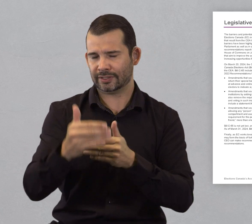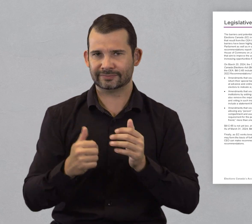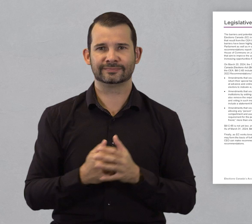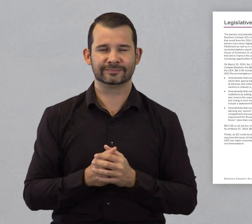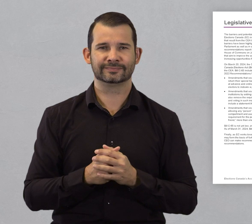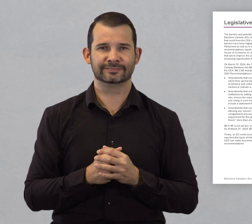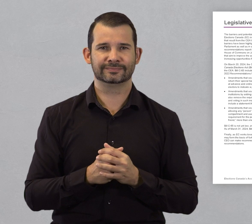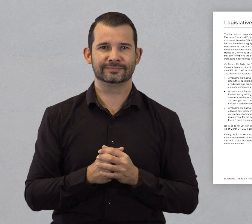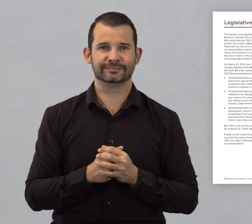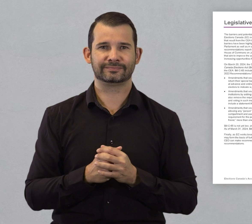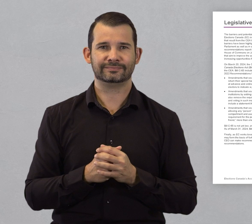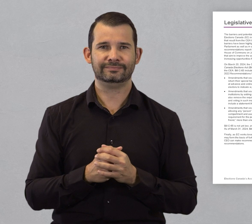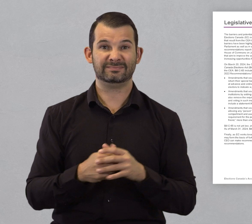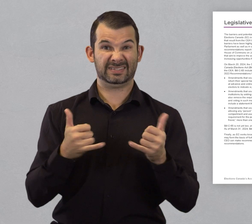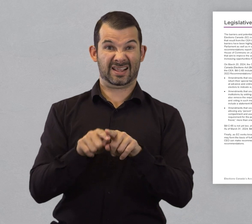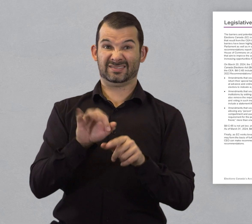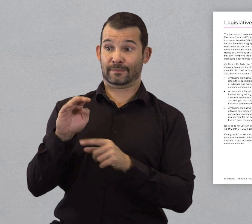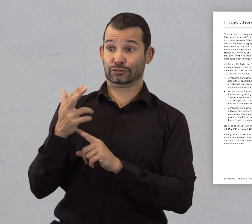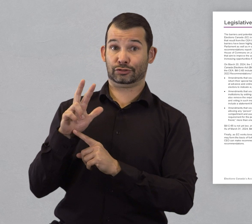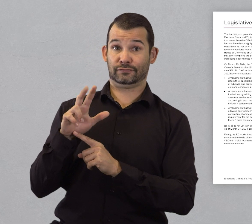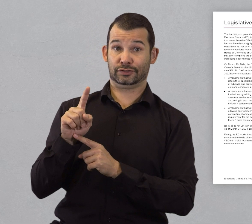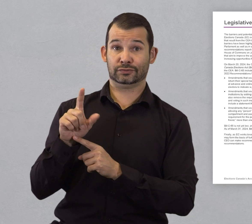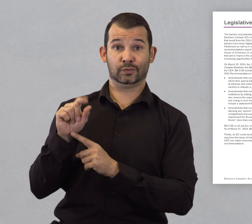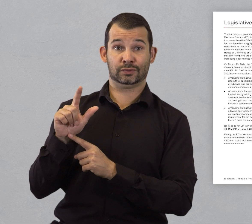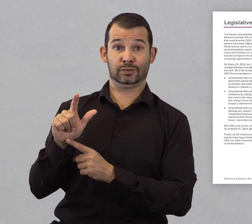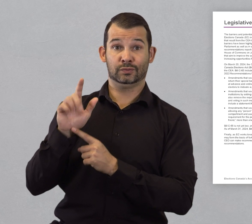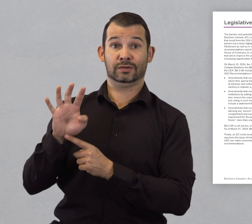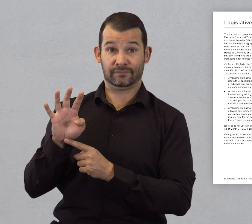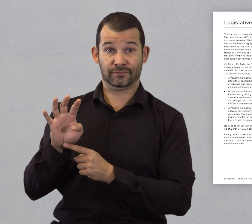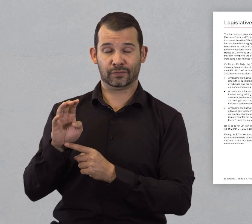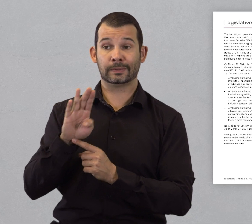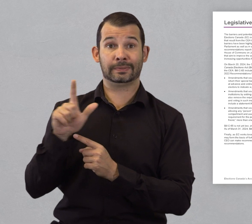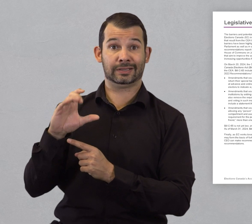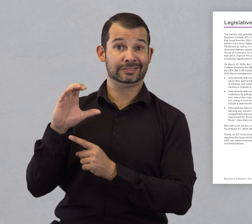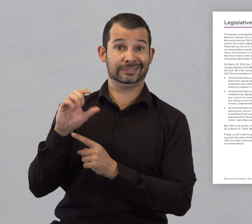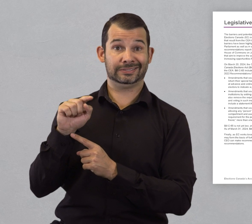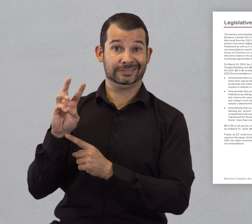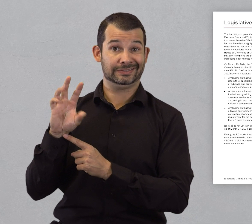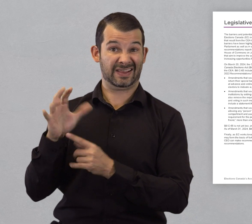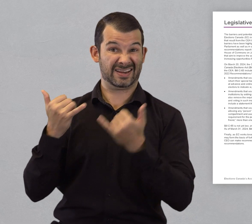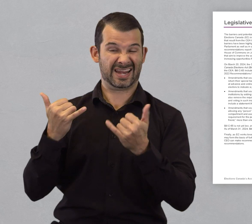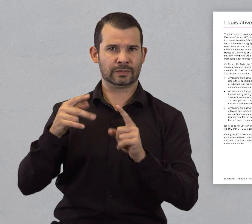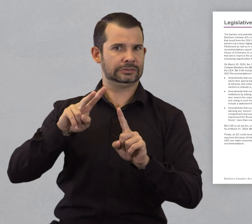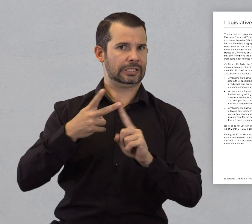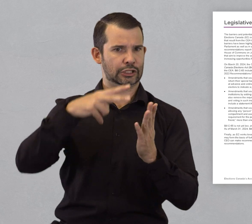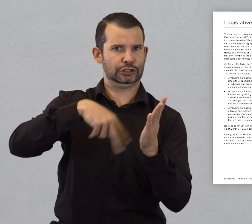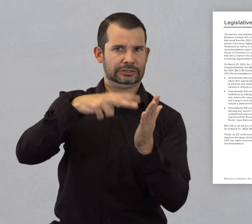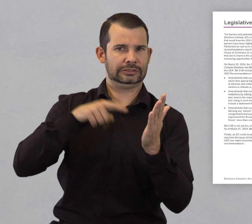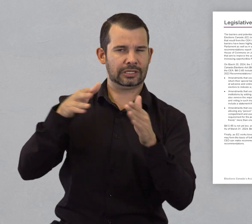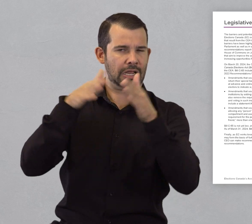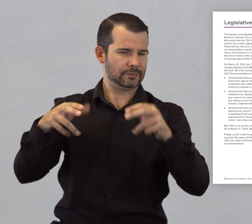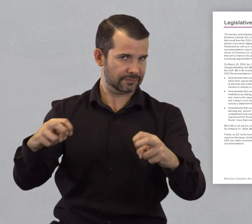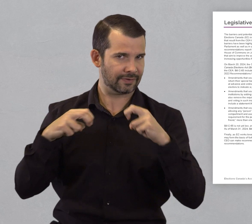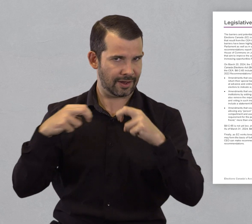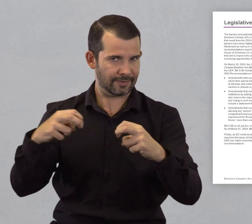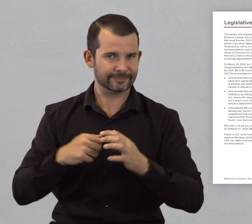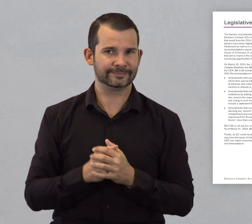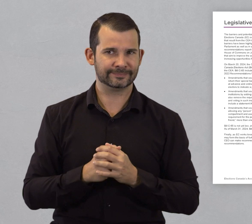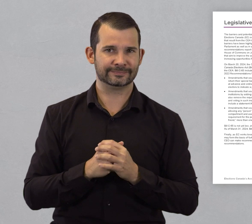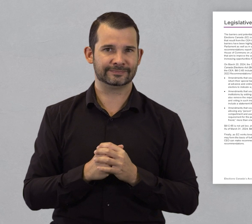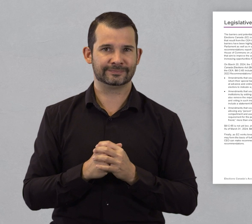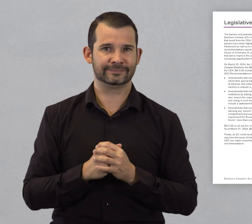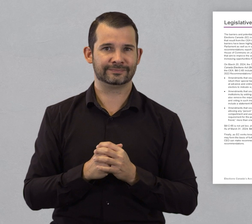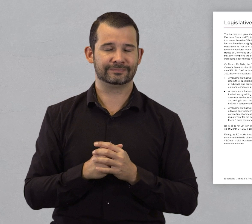process. As of March 31, 2024, Bill C-65 was at Second Reading in the House of Commons.